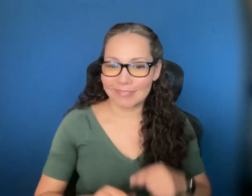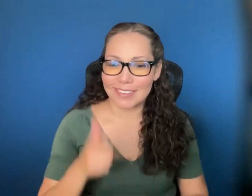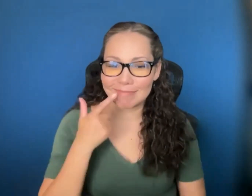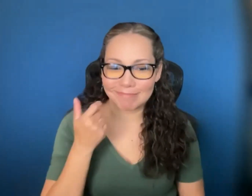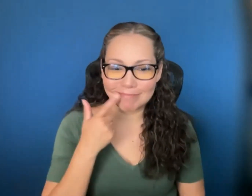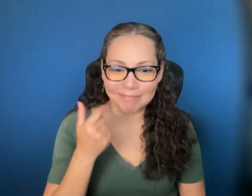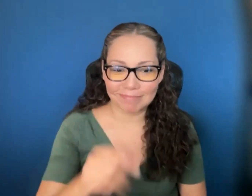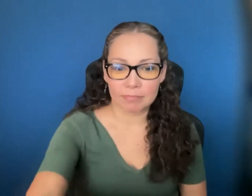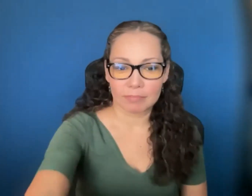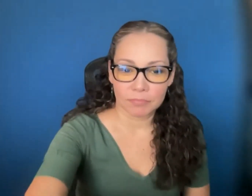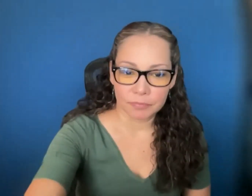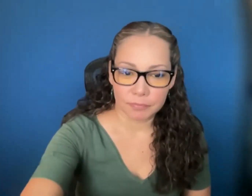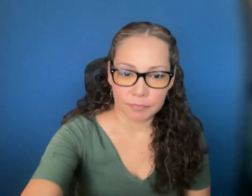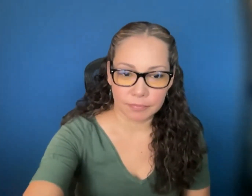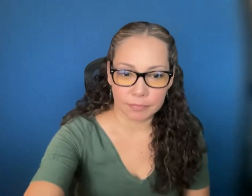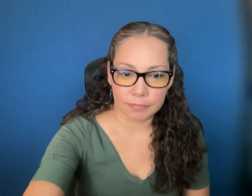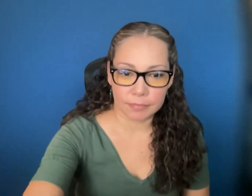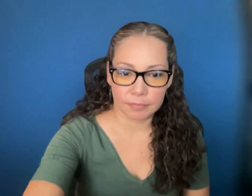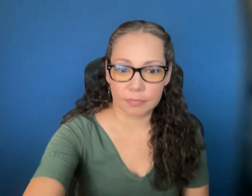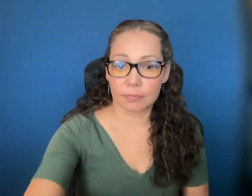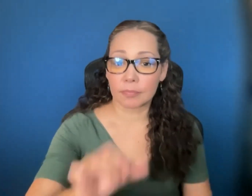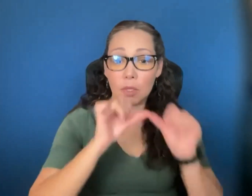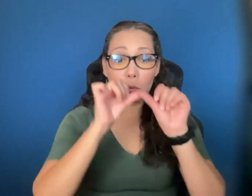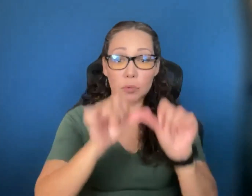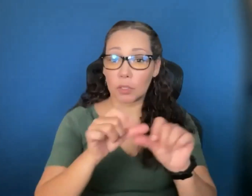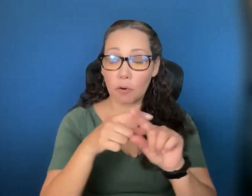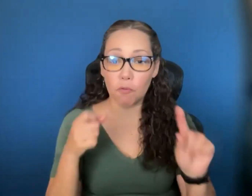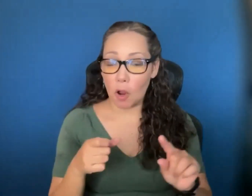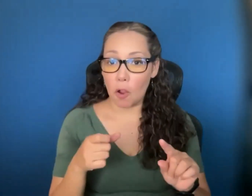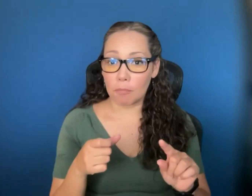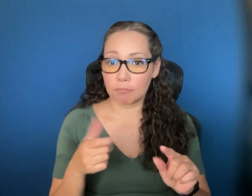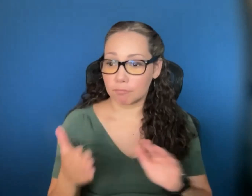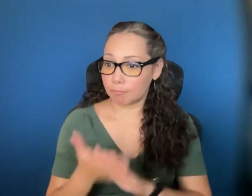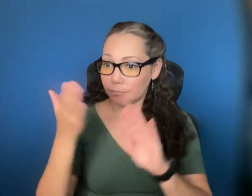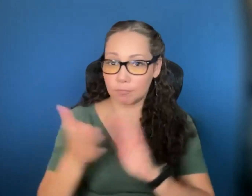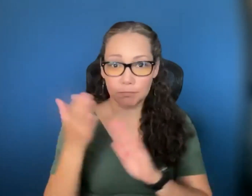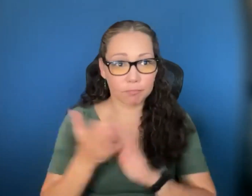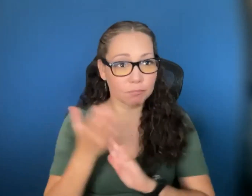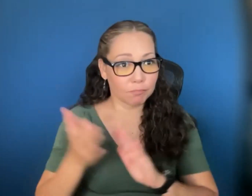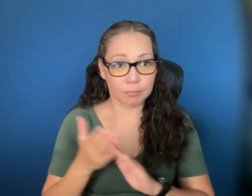so um so just to continue on from housekeeping um so just want to mention that for our uh committee